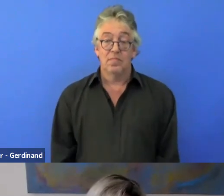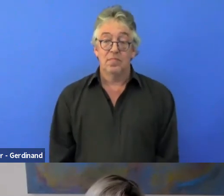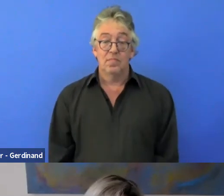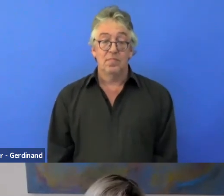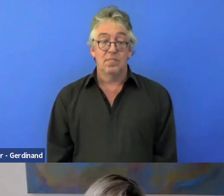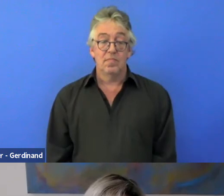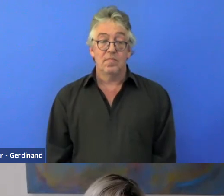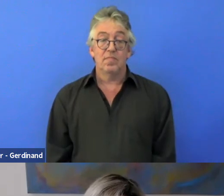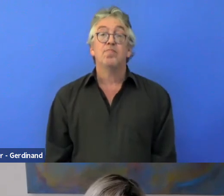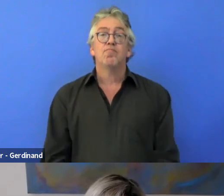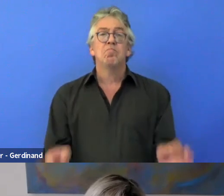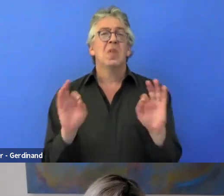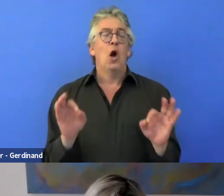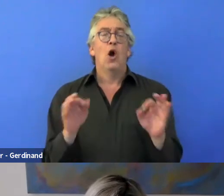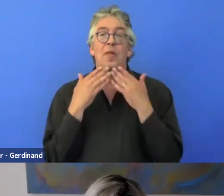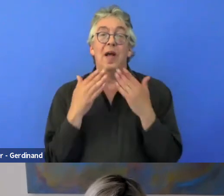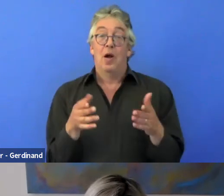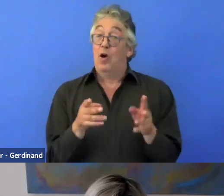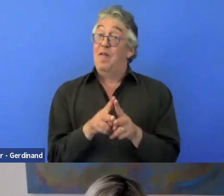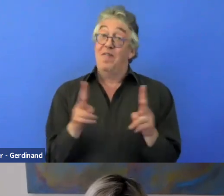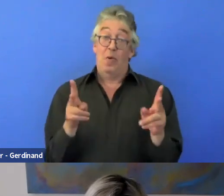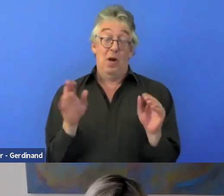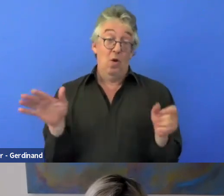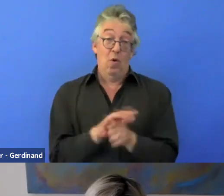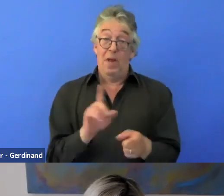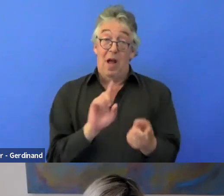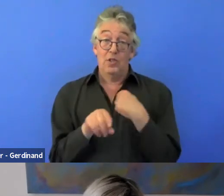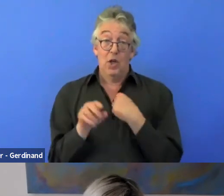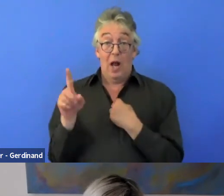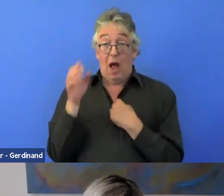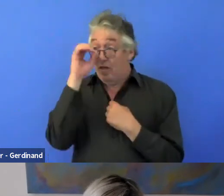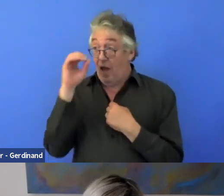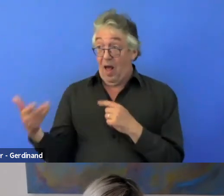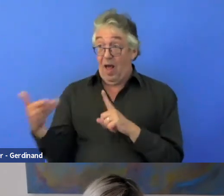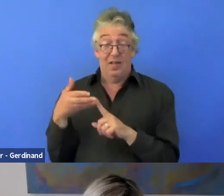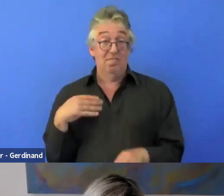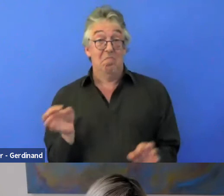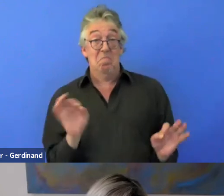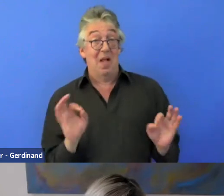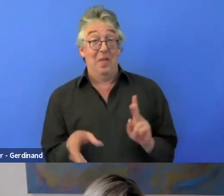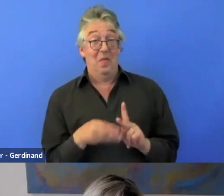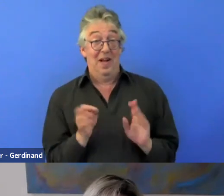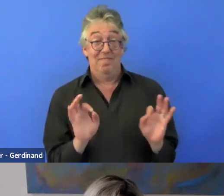Thank you. Alejandro, do you have anything to add? Alejandro: No, nothing at all. MHER: Great.